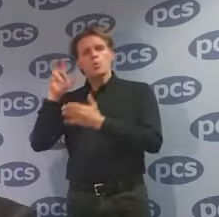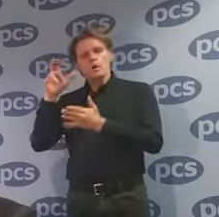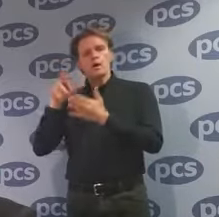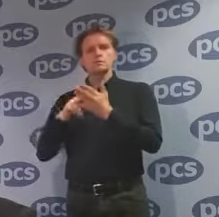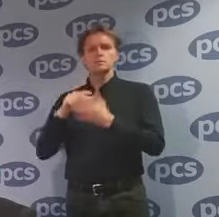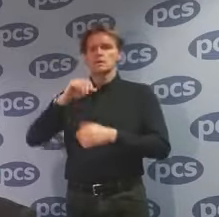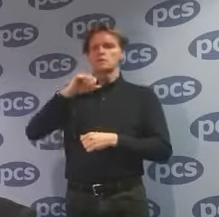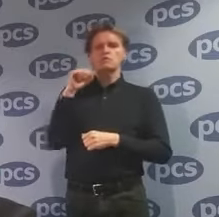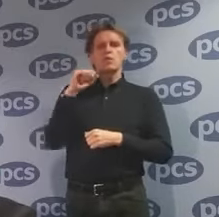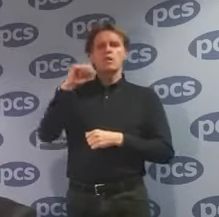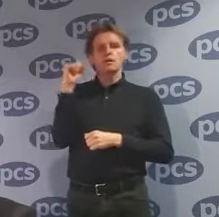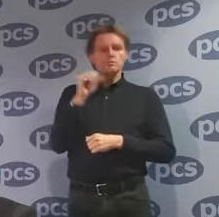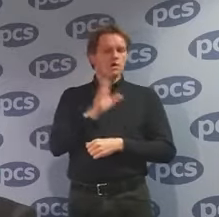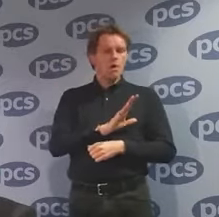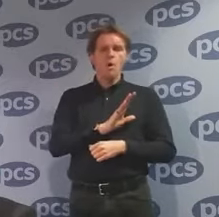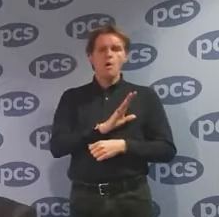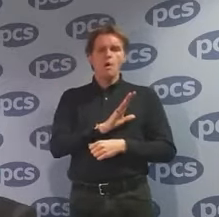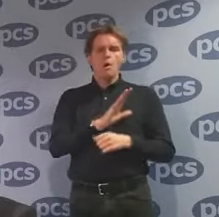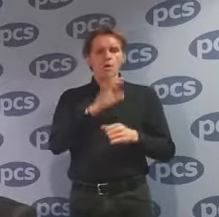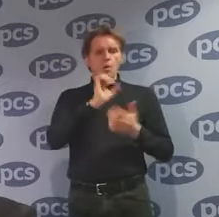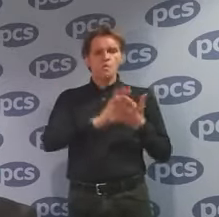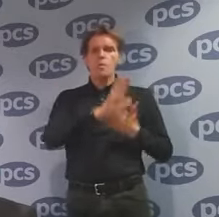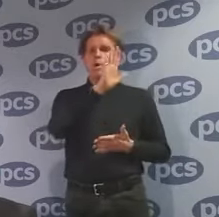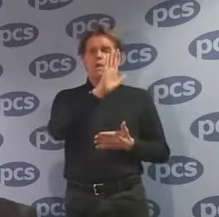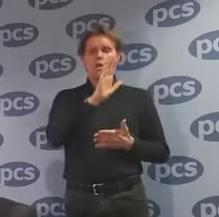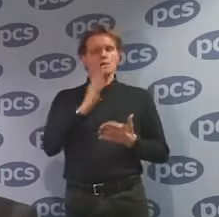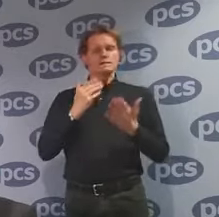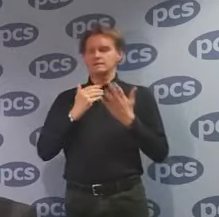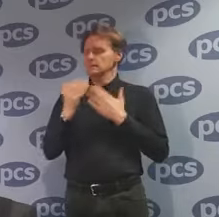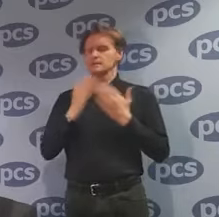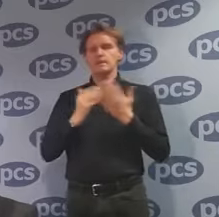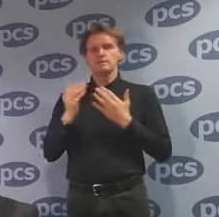Truro and at the moment we are poles apart from the government and that is